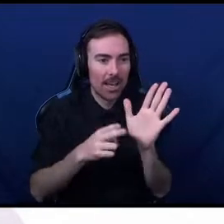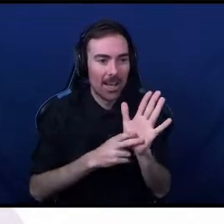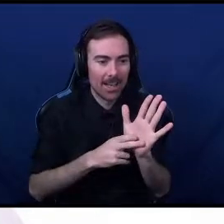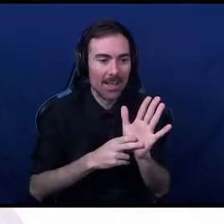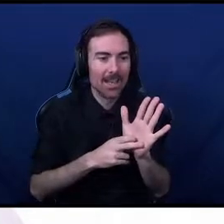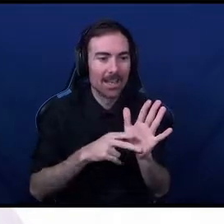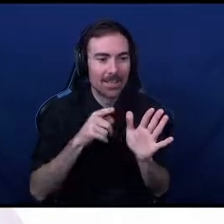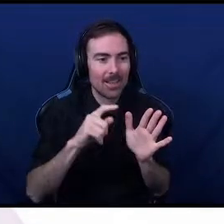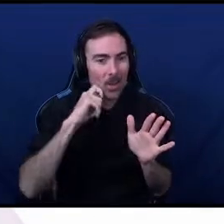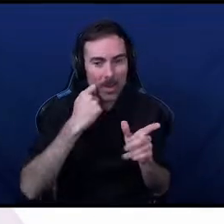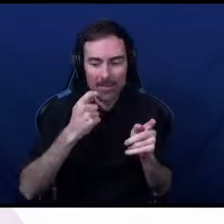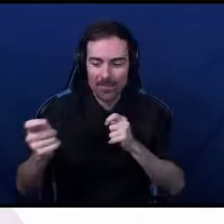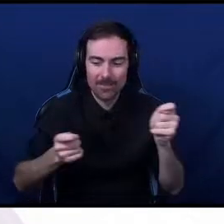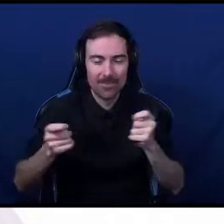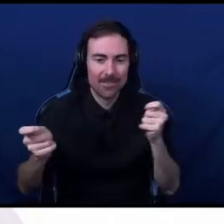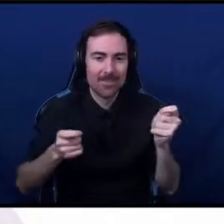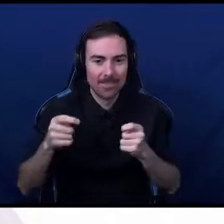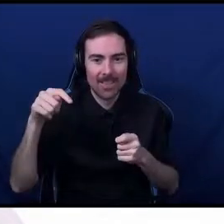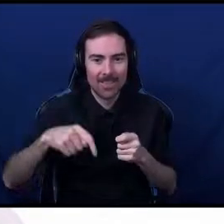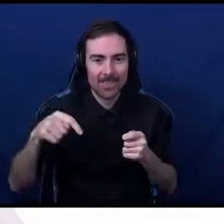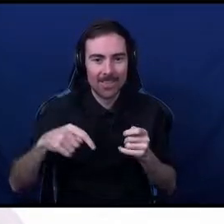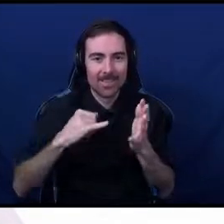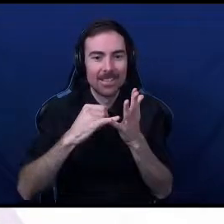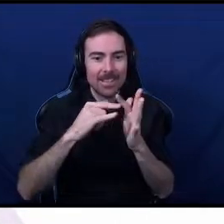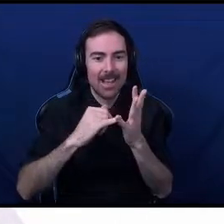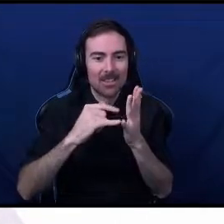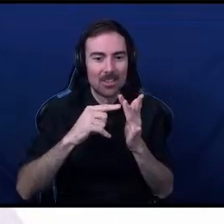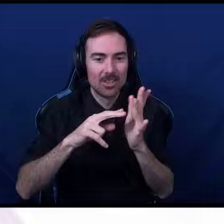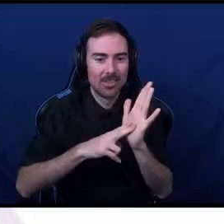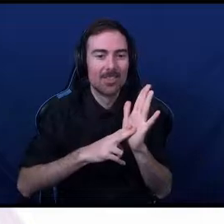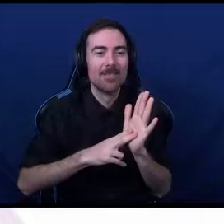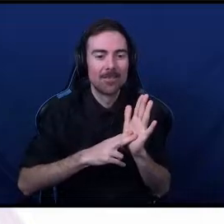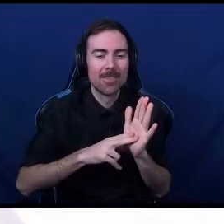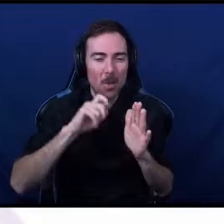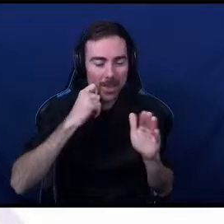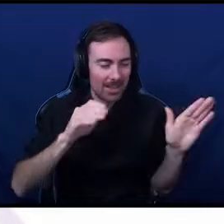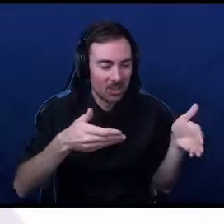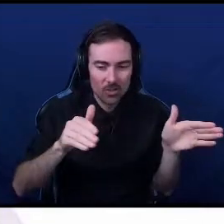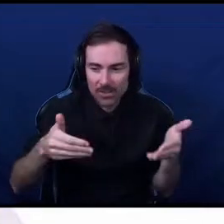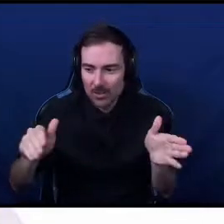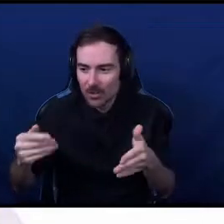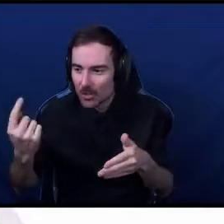session. And and introduce us to the rest of the panel. And just